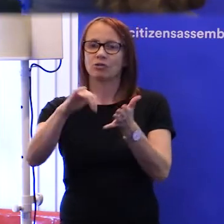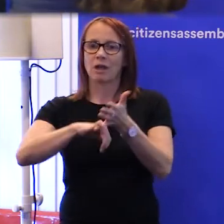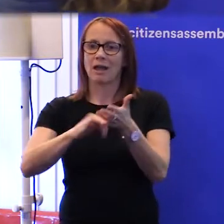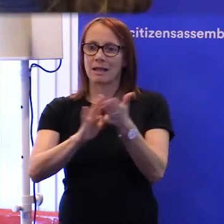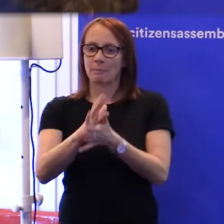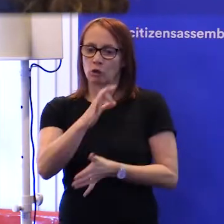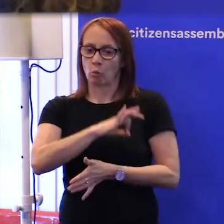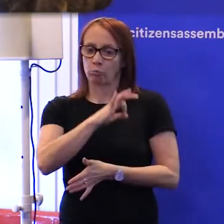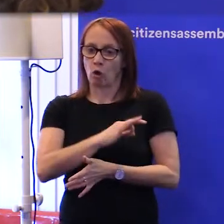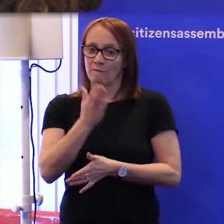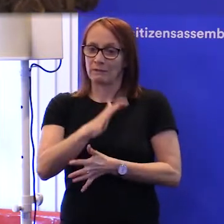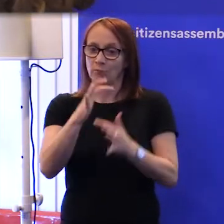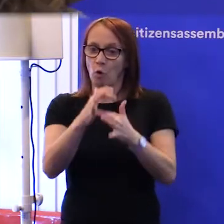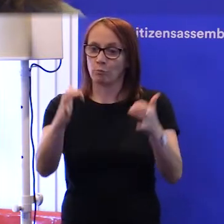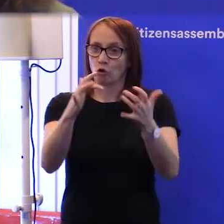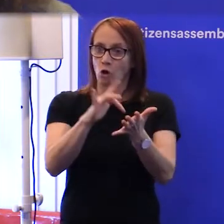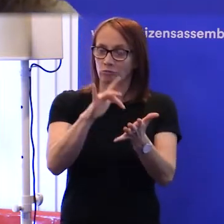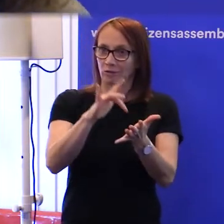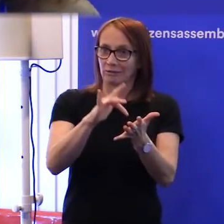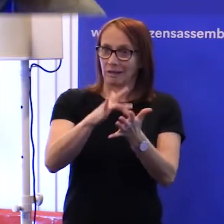profits that are made through the conference center and our being here are